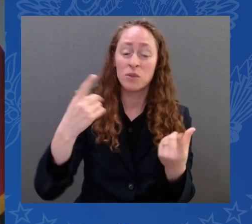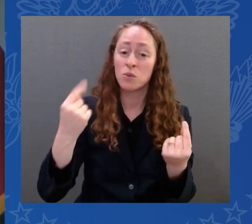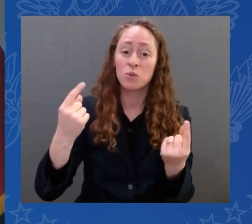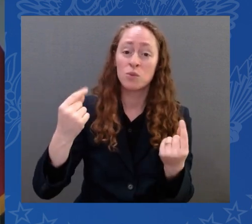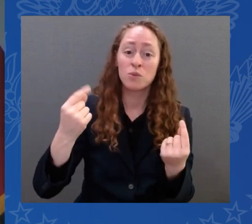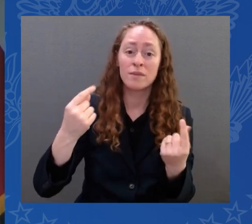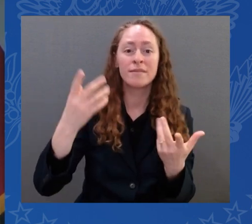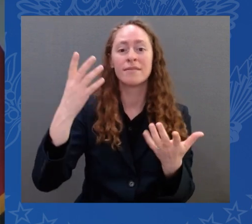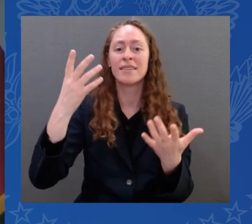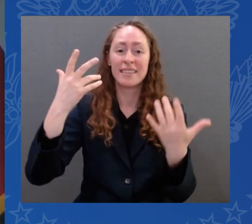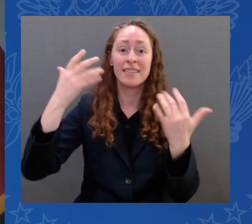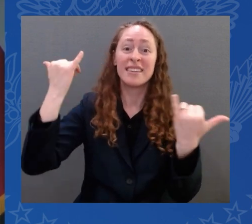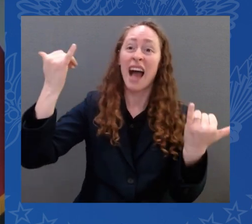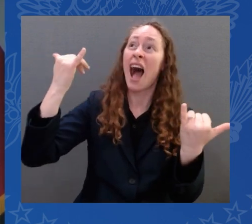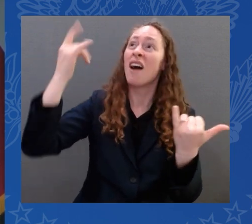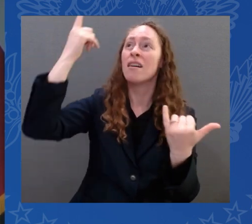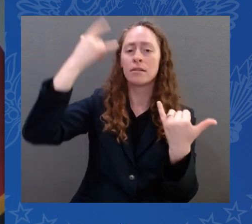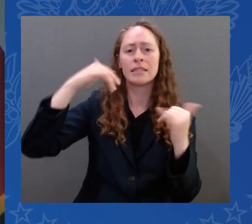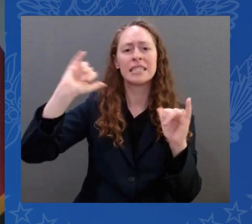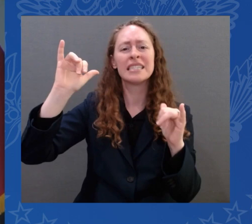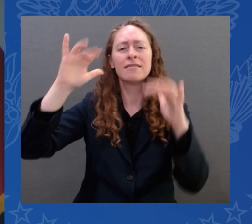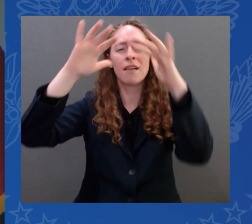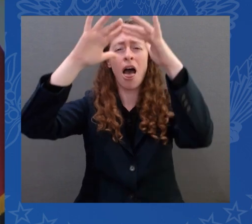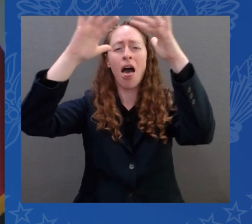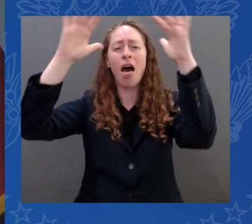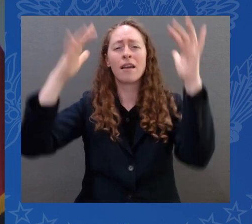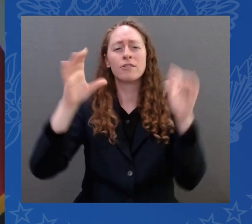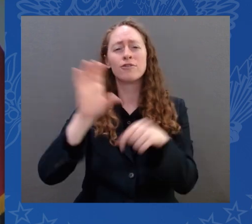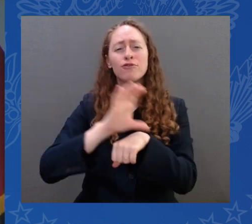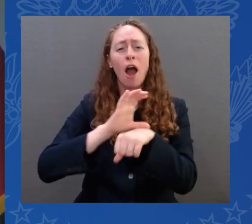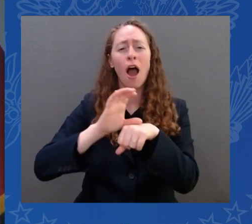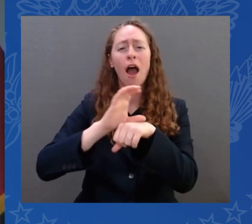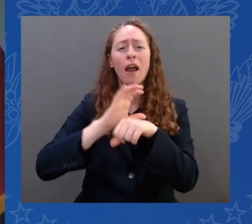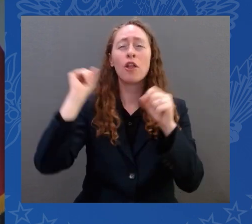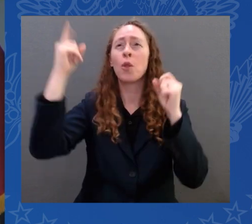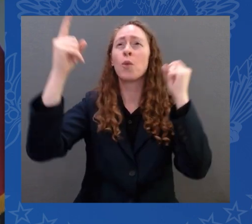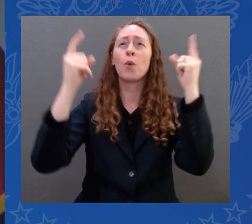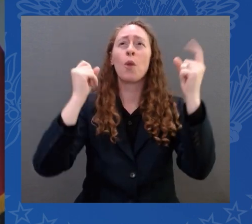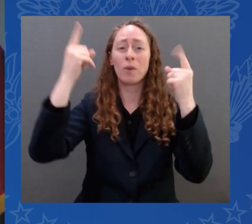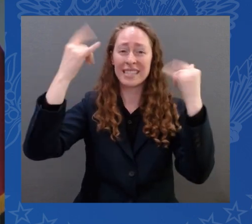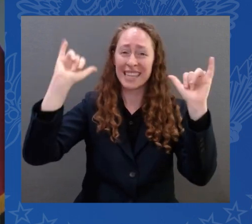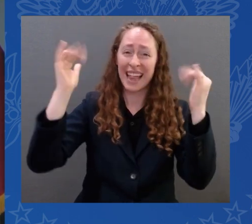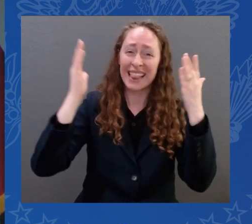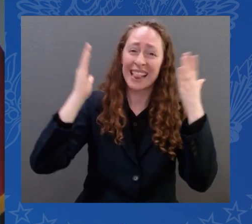You lived through "Red Beach Massacre."